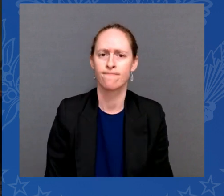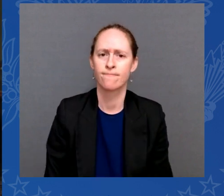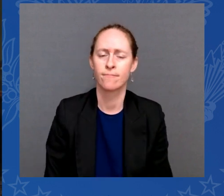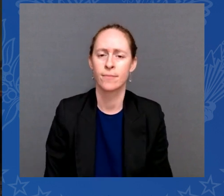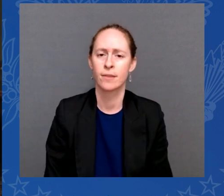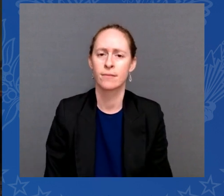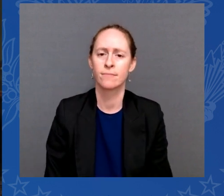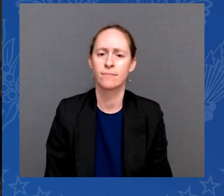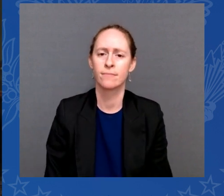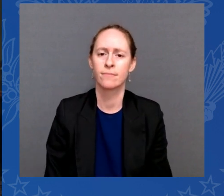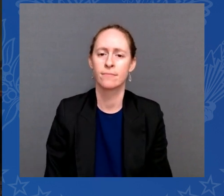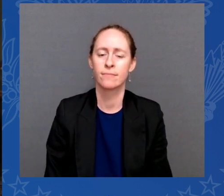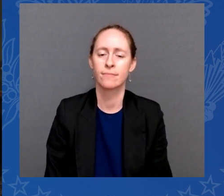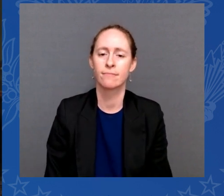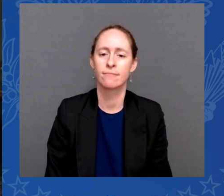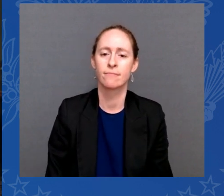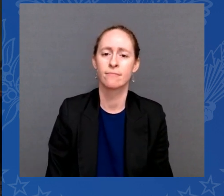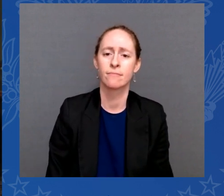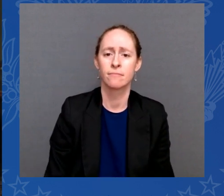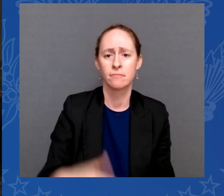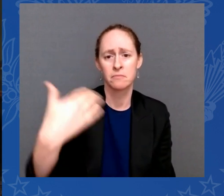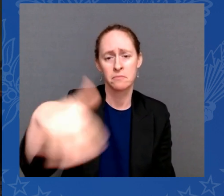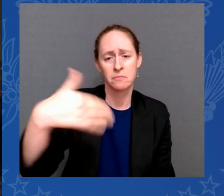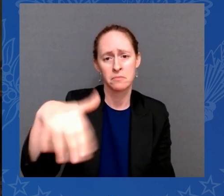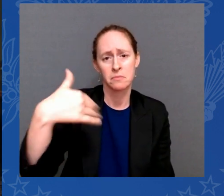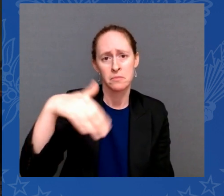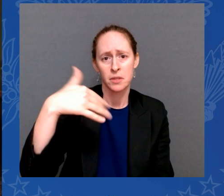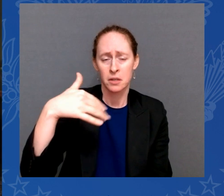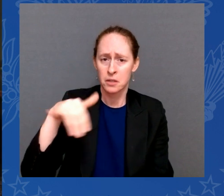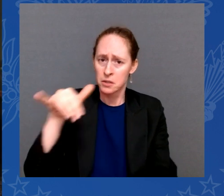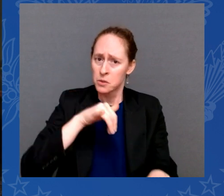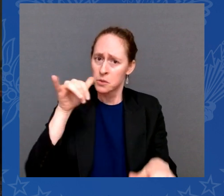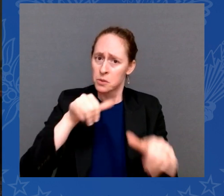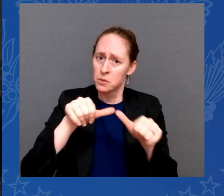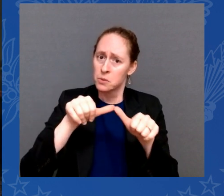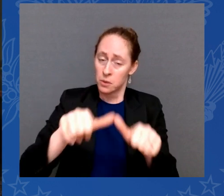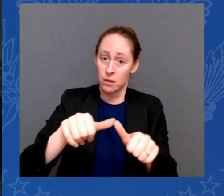and the recommendations you make to me. I believe Roe got it right,